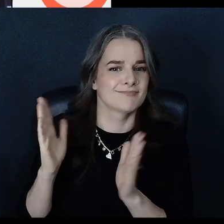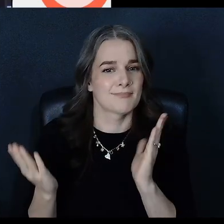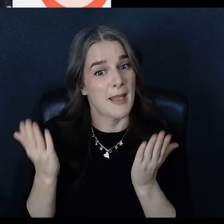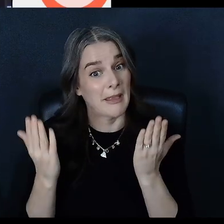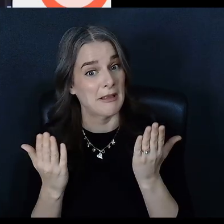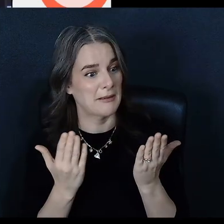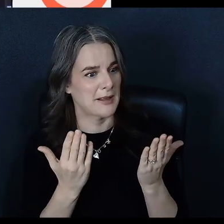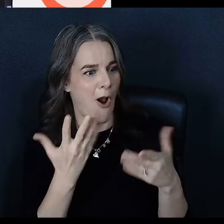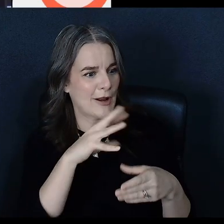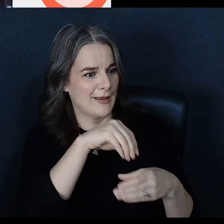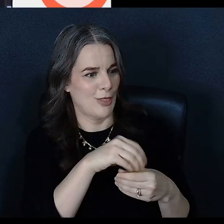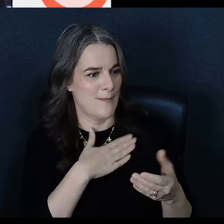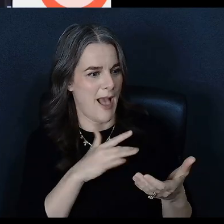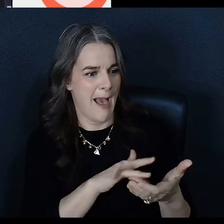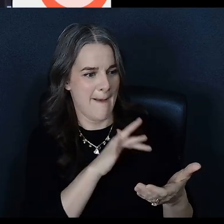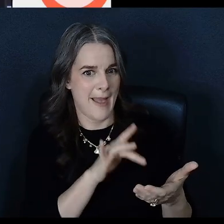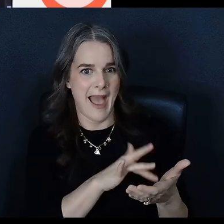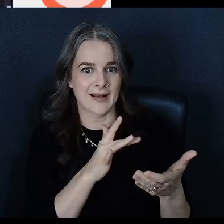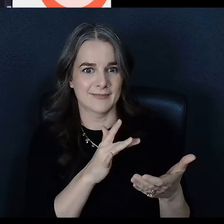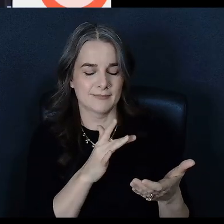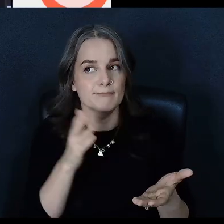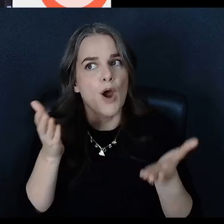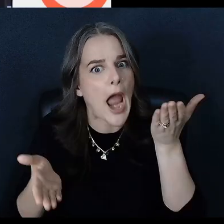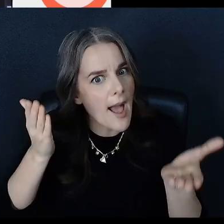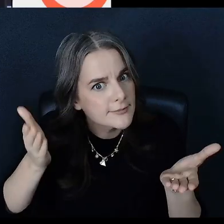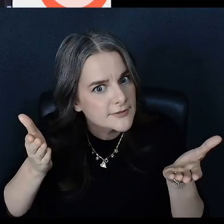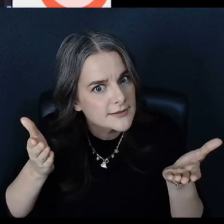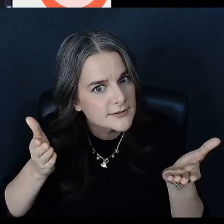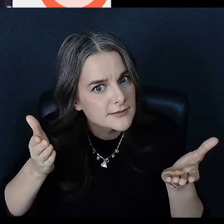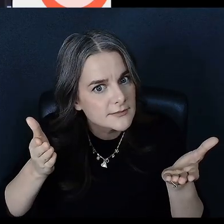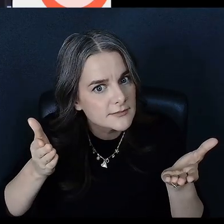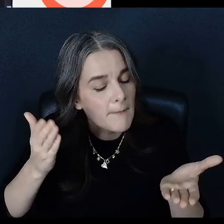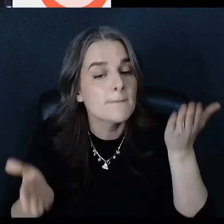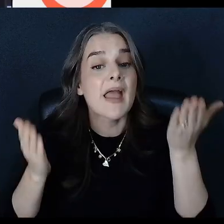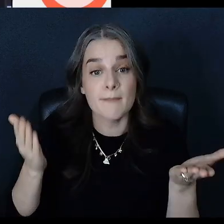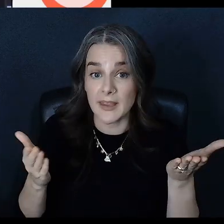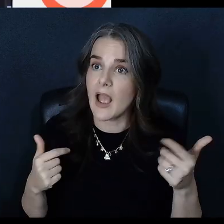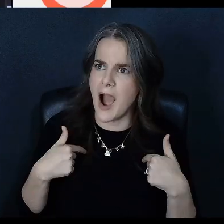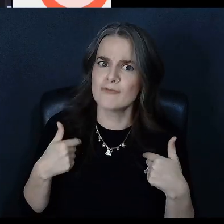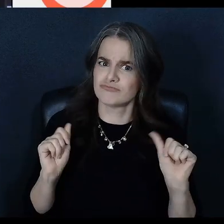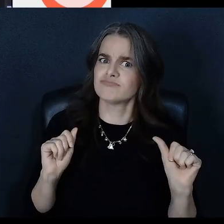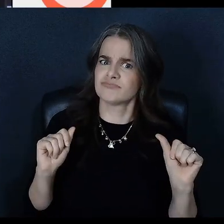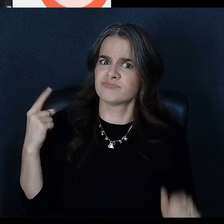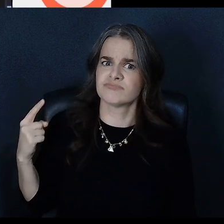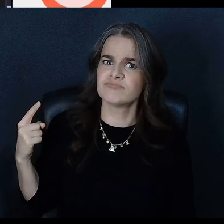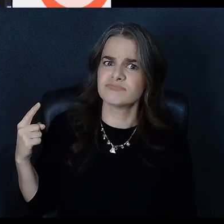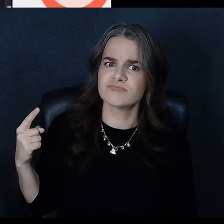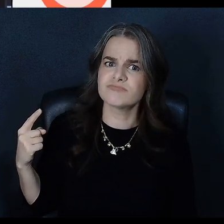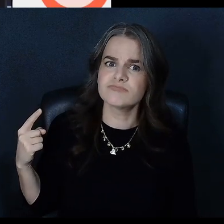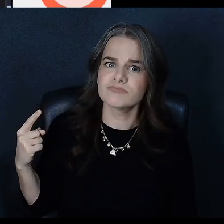perhaps. I'm putting a big perhaps there. Maybe I would try it. I think the good part about it being